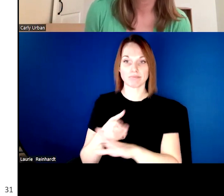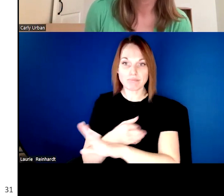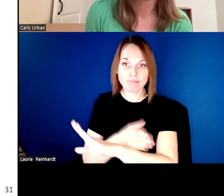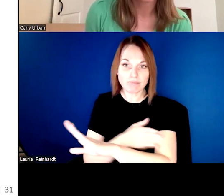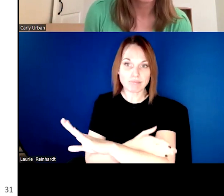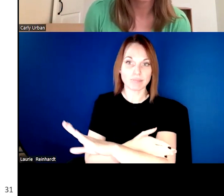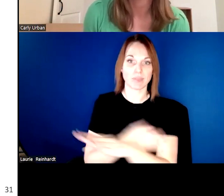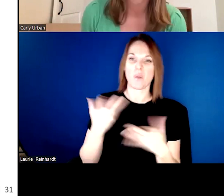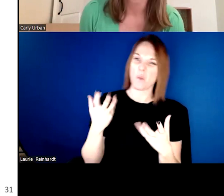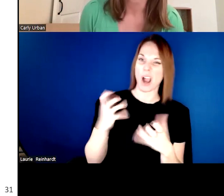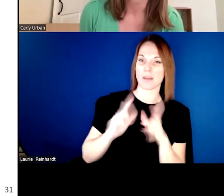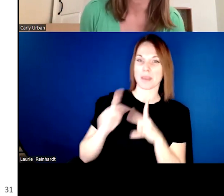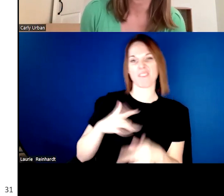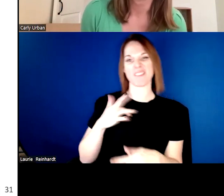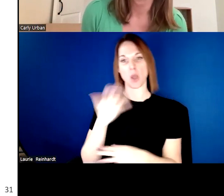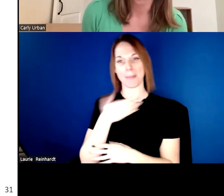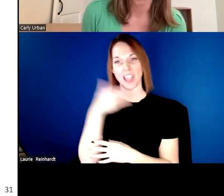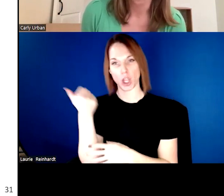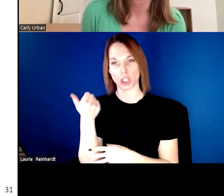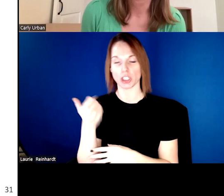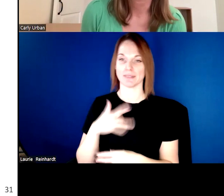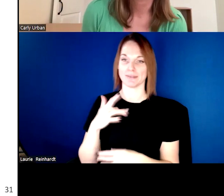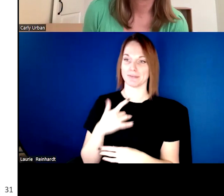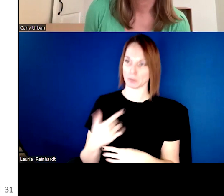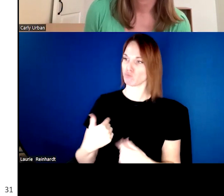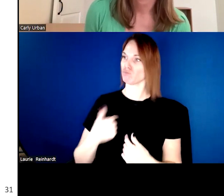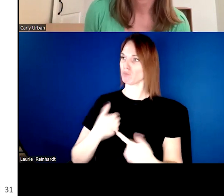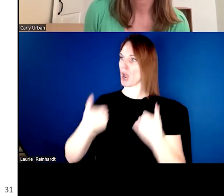better potentially and feel like they have the power to make decisions. And we